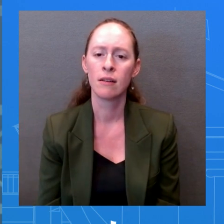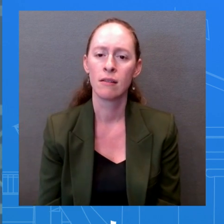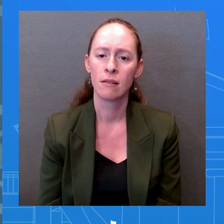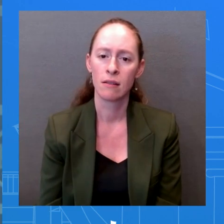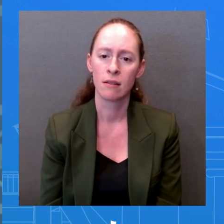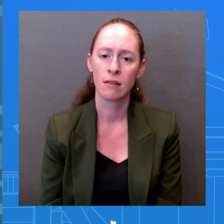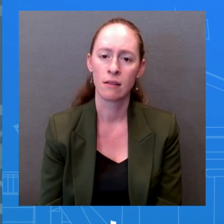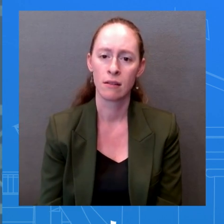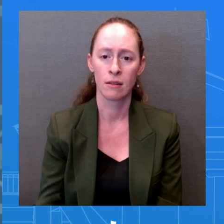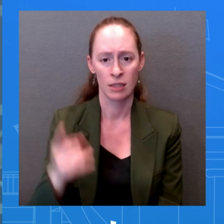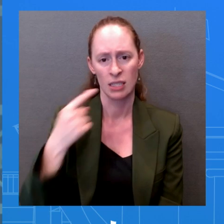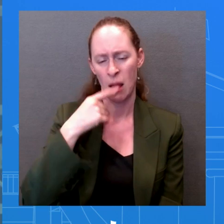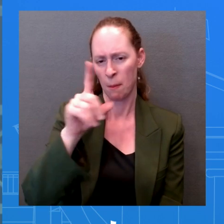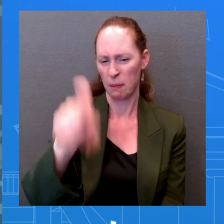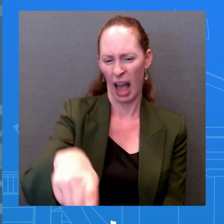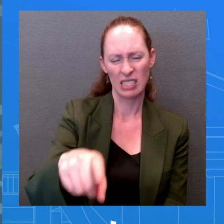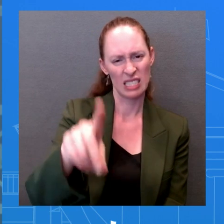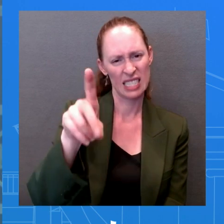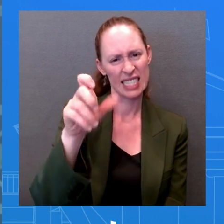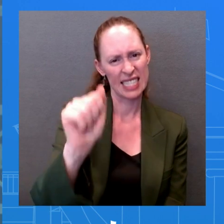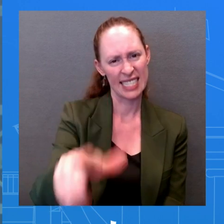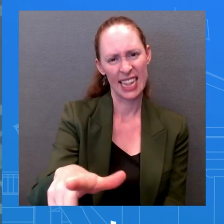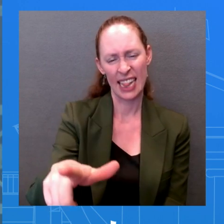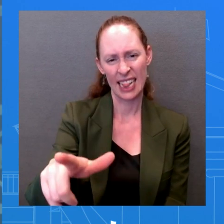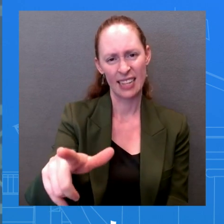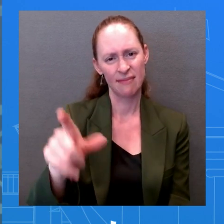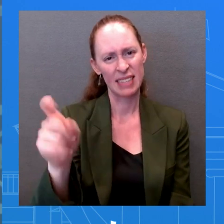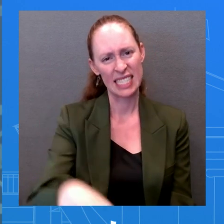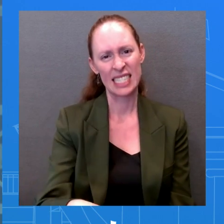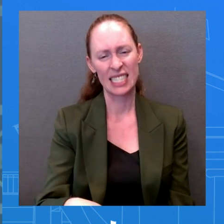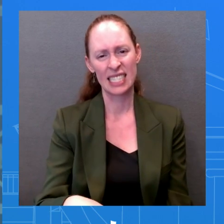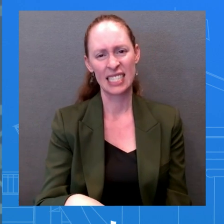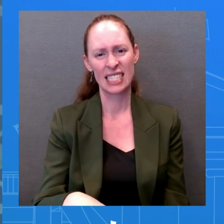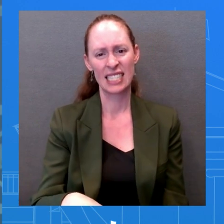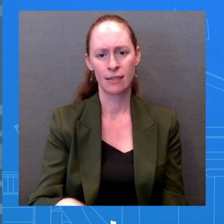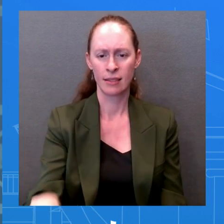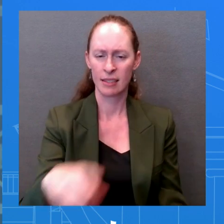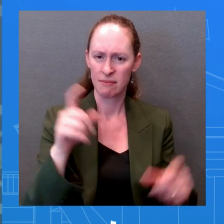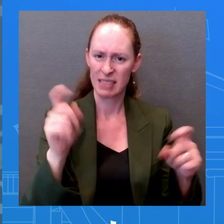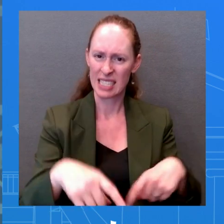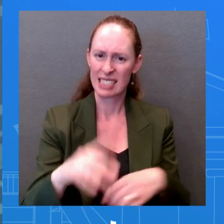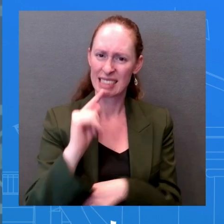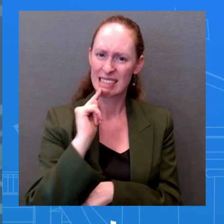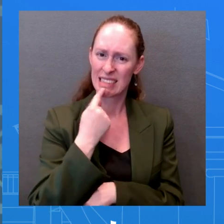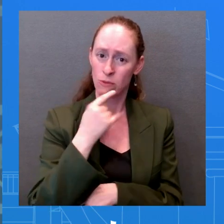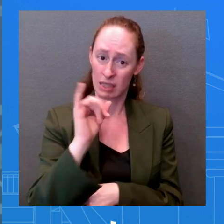that would hit families, farmers, businesses, and entire communities if there was a shutdown.